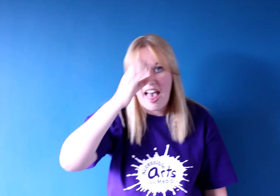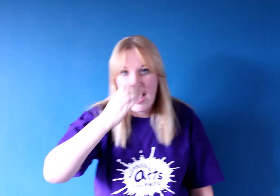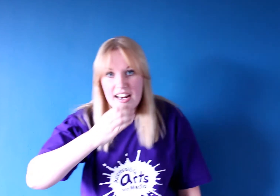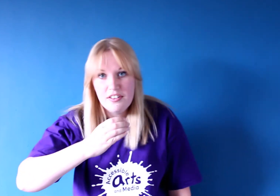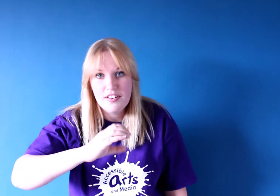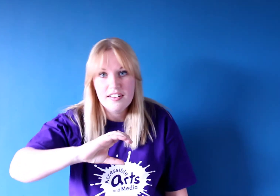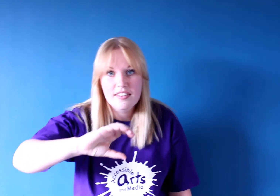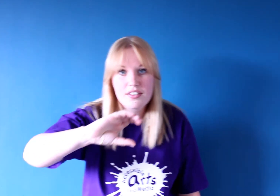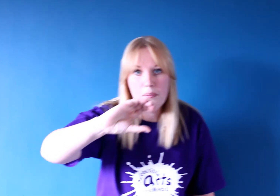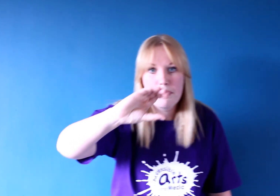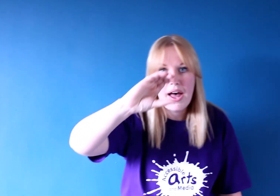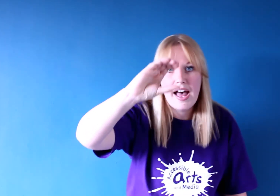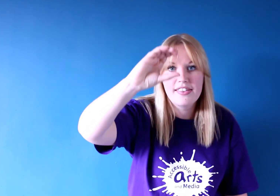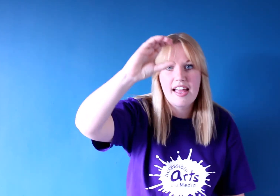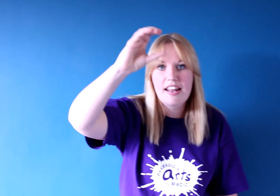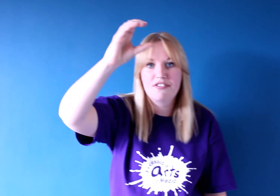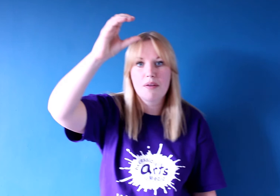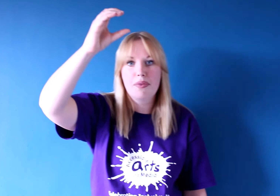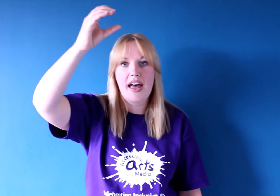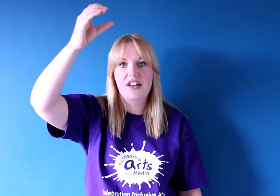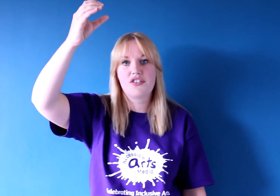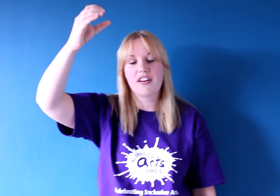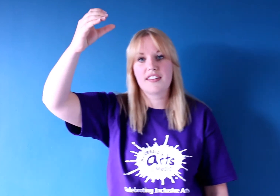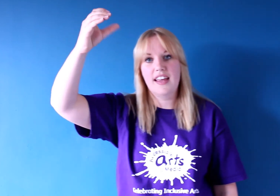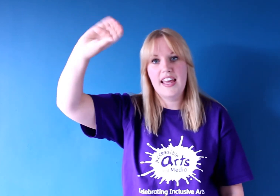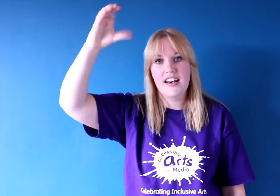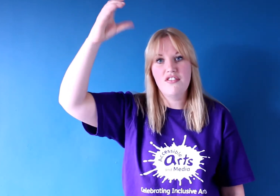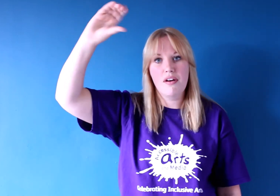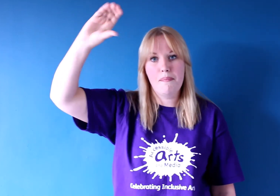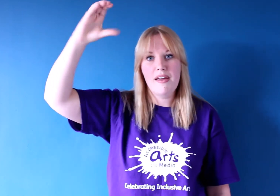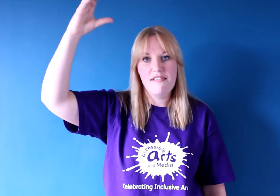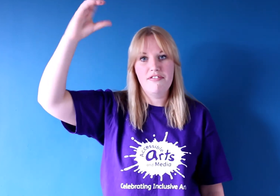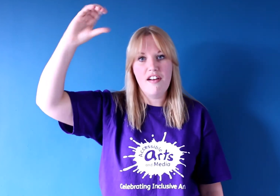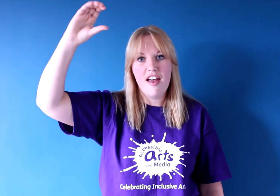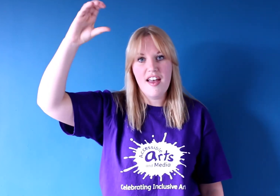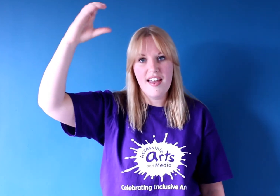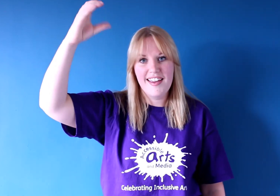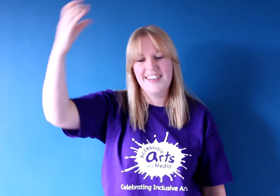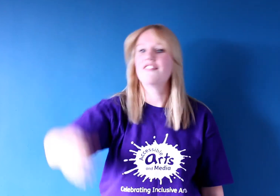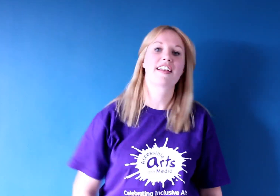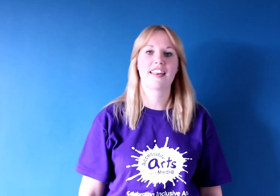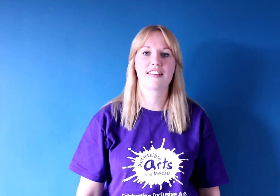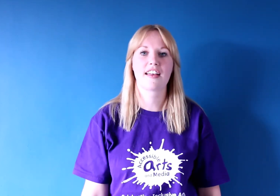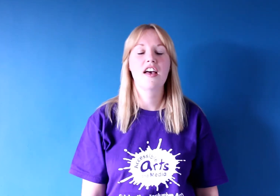Elephants stomp and they lift up their trunks in a trumpet refrain. Fantastic.